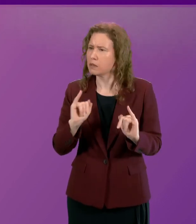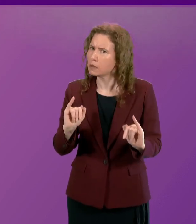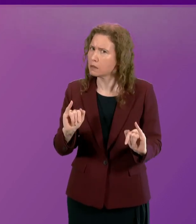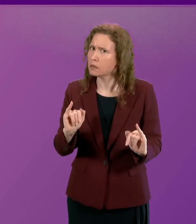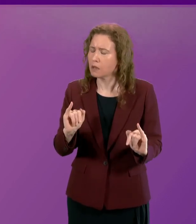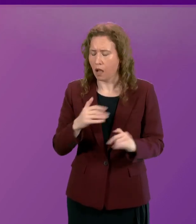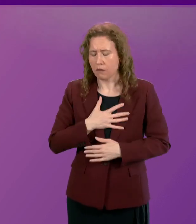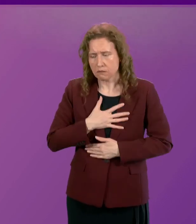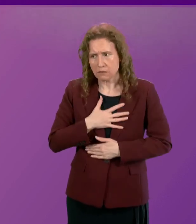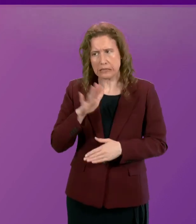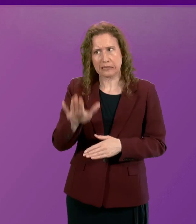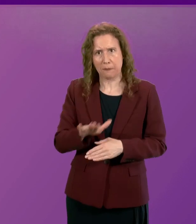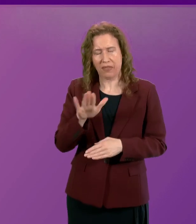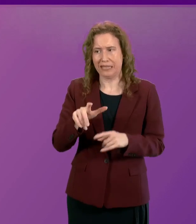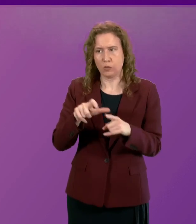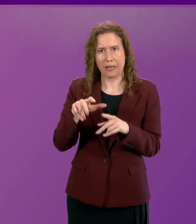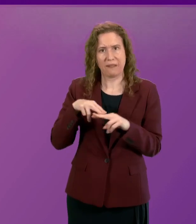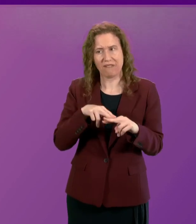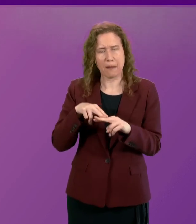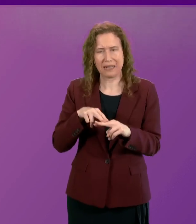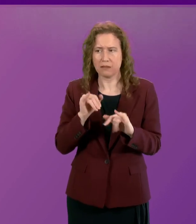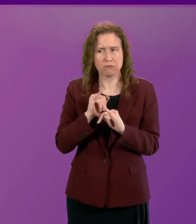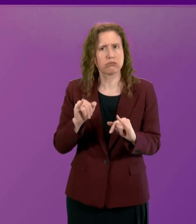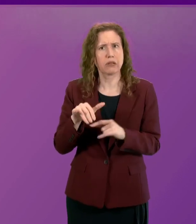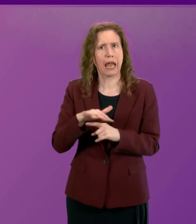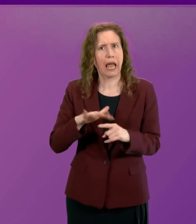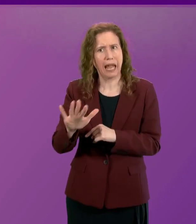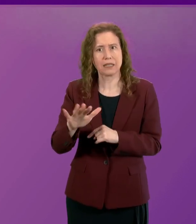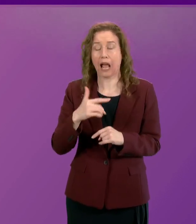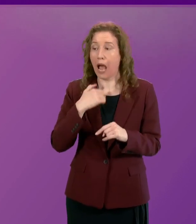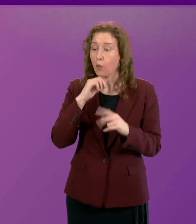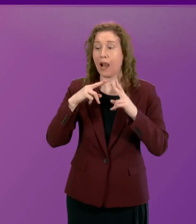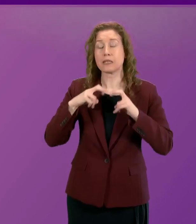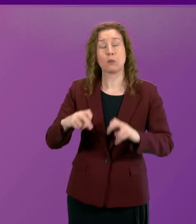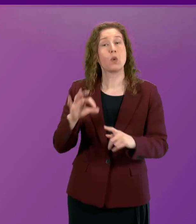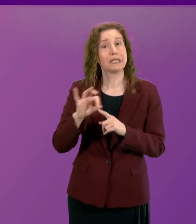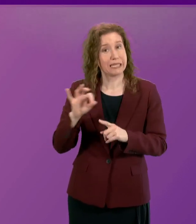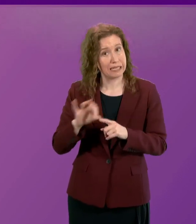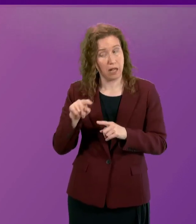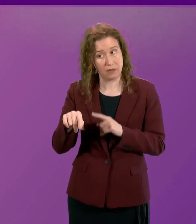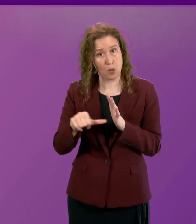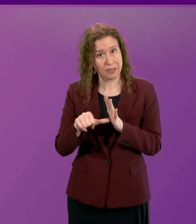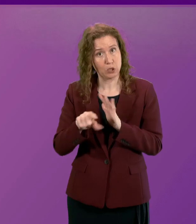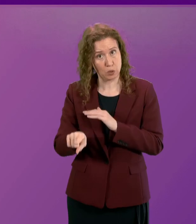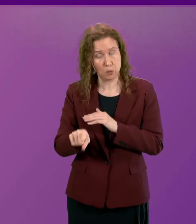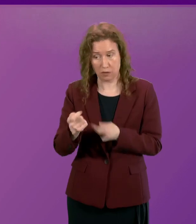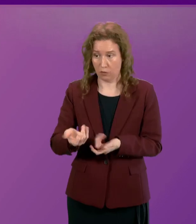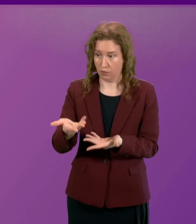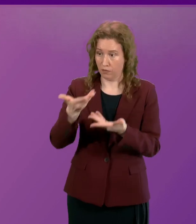my sympathies to her family. I will explore the details of the issues that Mr Kerr has put